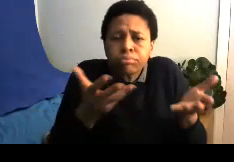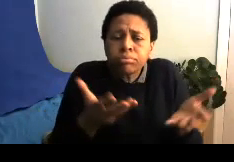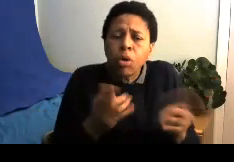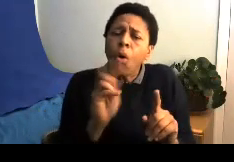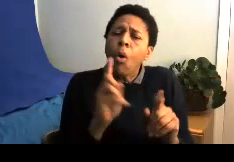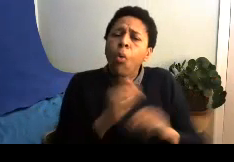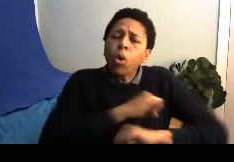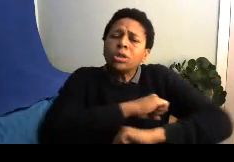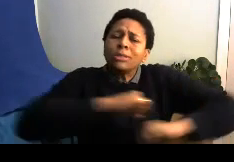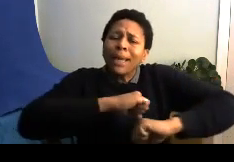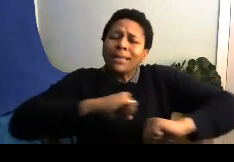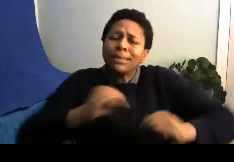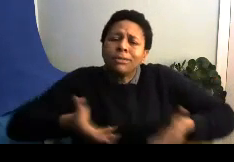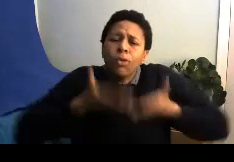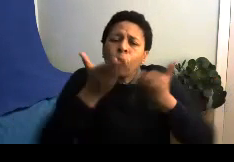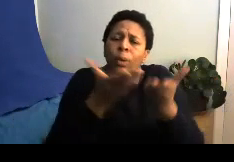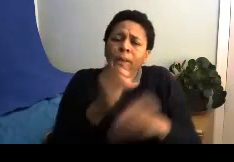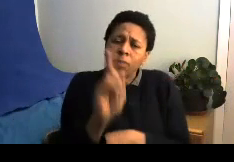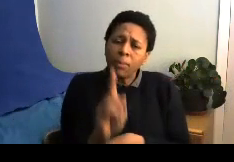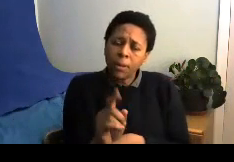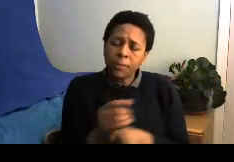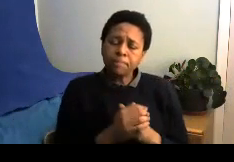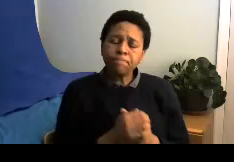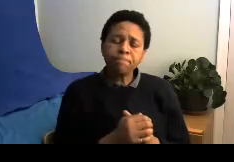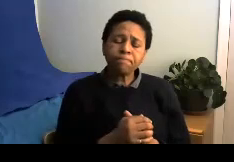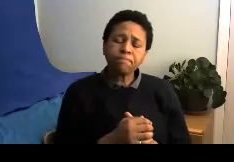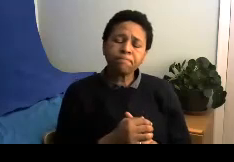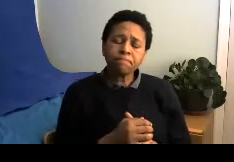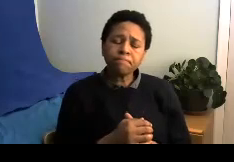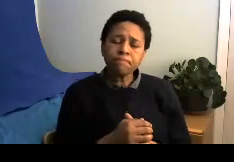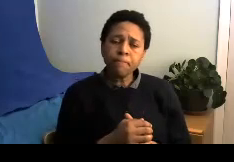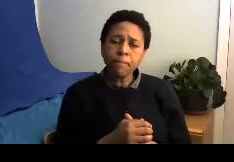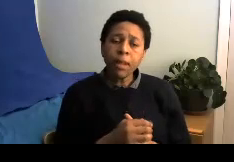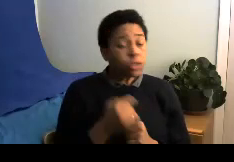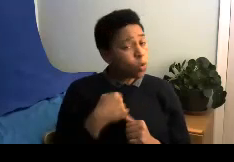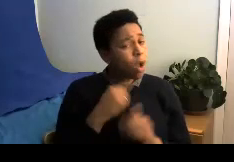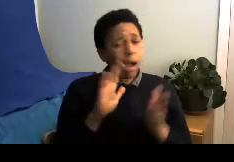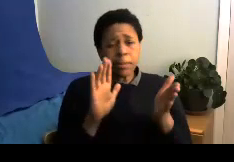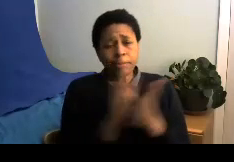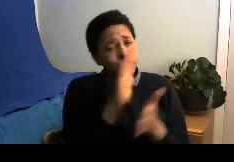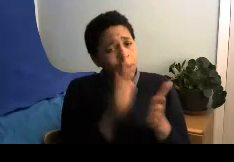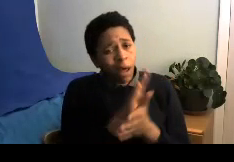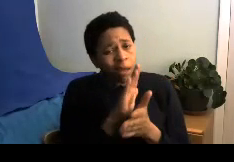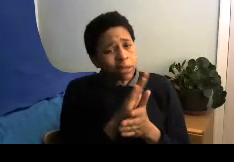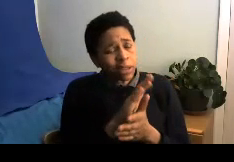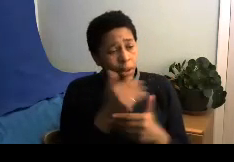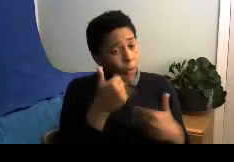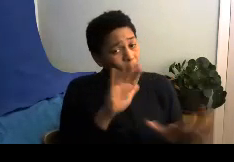allow them to grow in or not. So I'm, you know, really delighted that I was given the opportunities that I've been